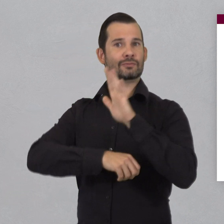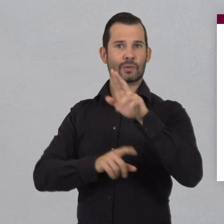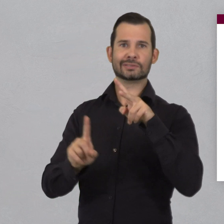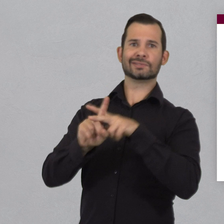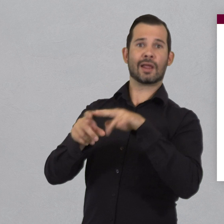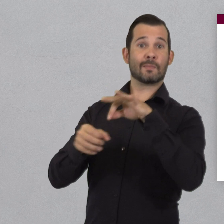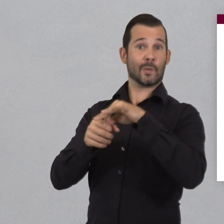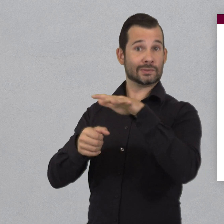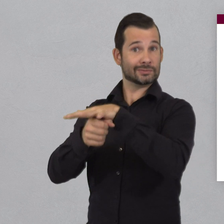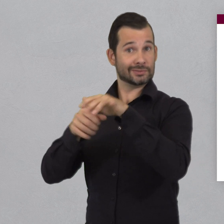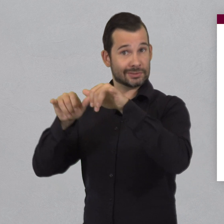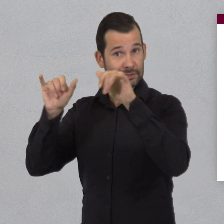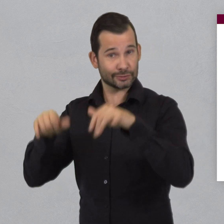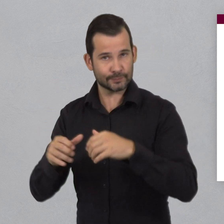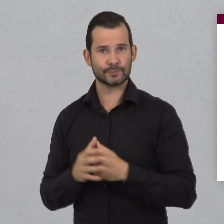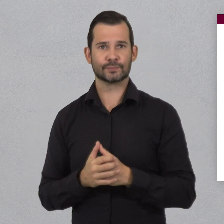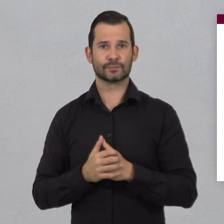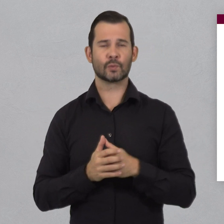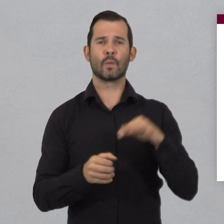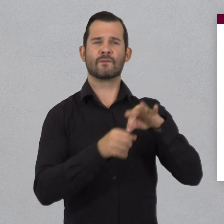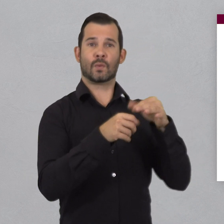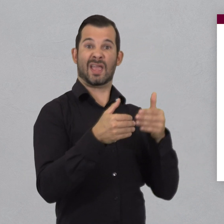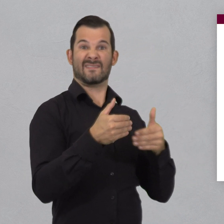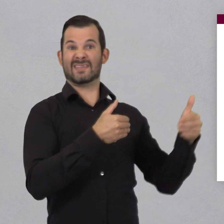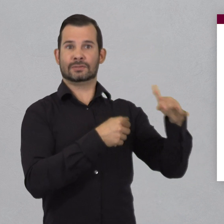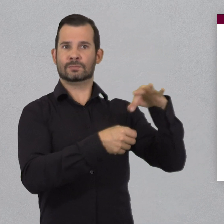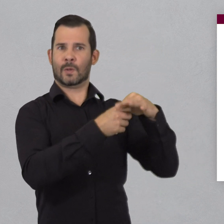assigned polling station. • Vote on advance polling